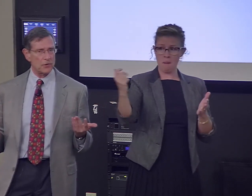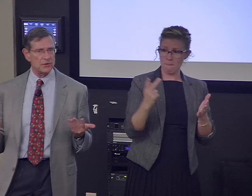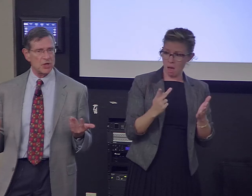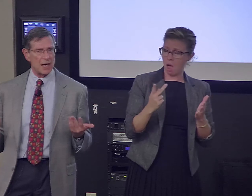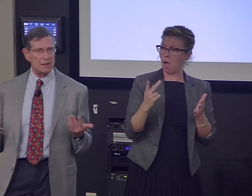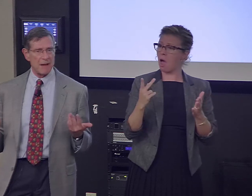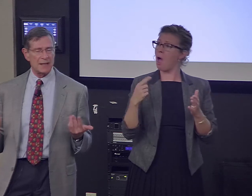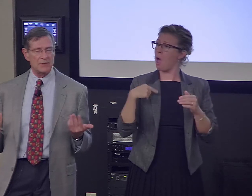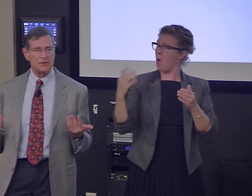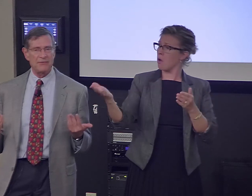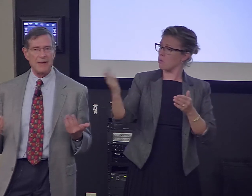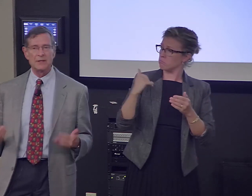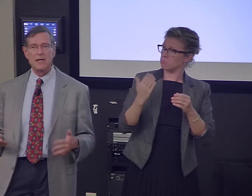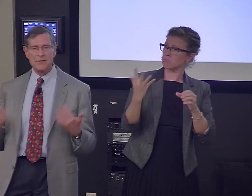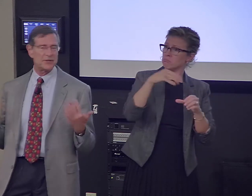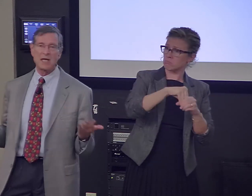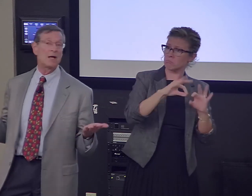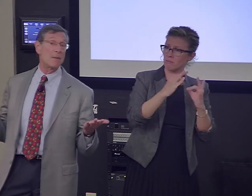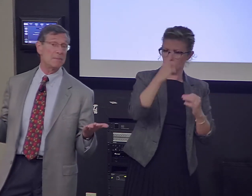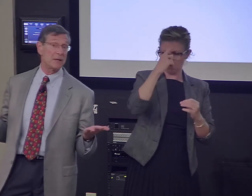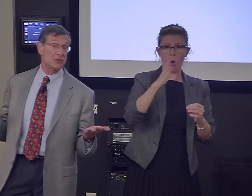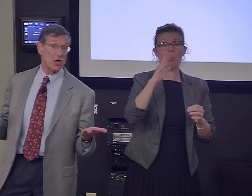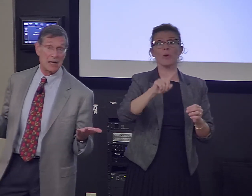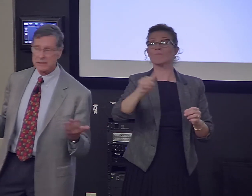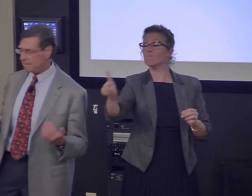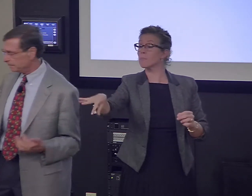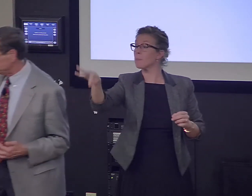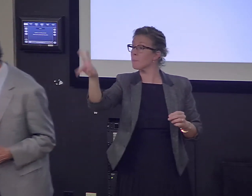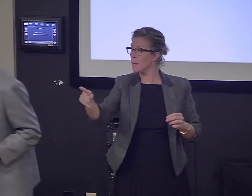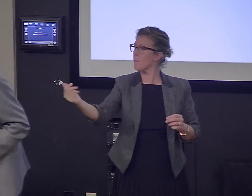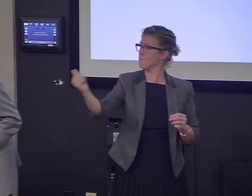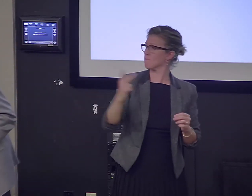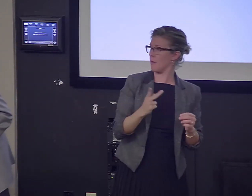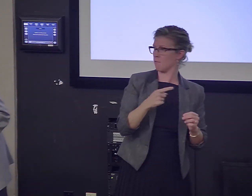the child back into the family that they could come and pick the child up.